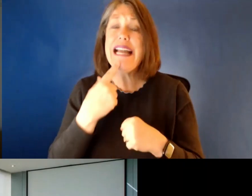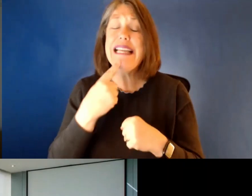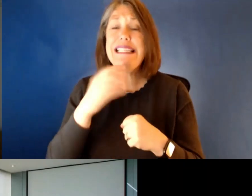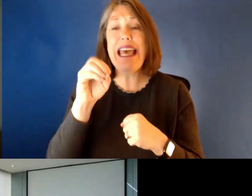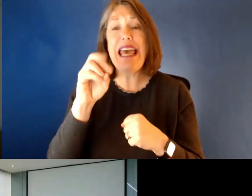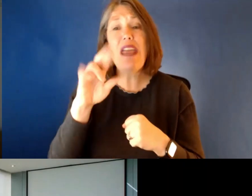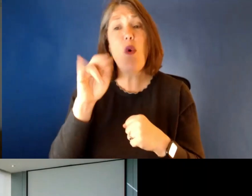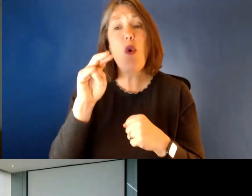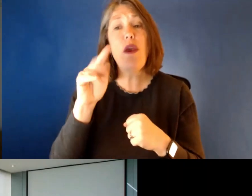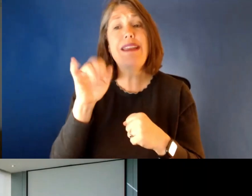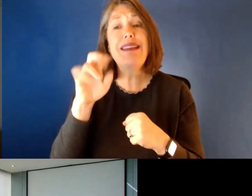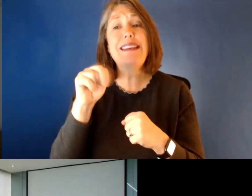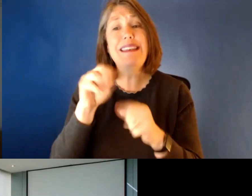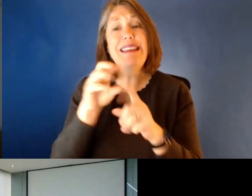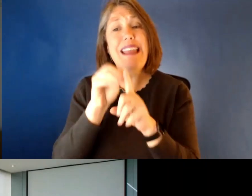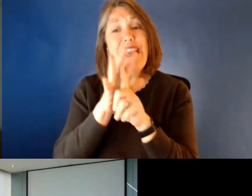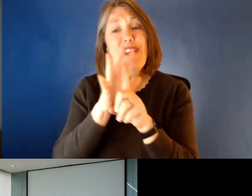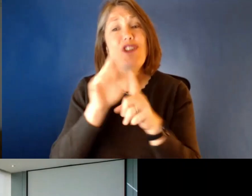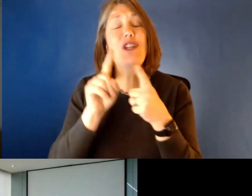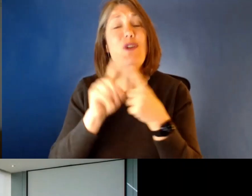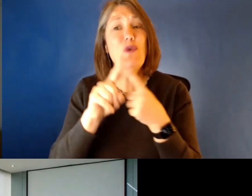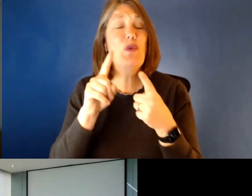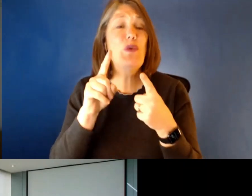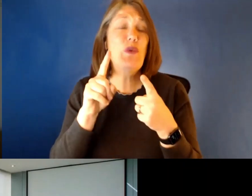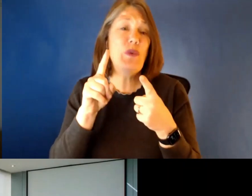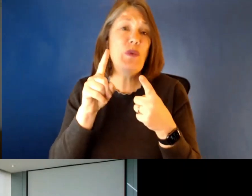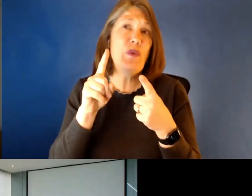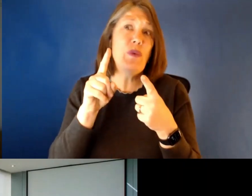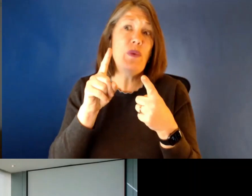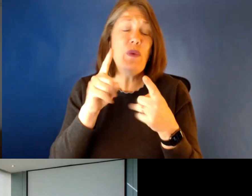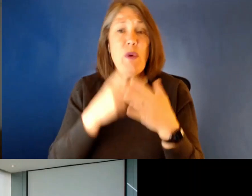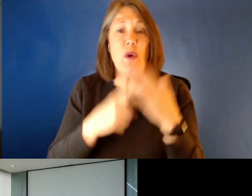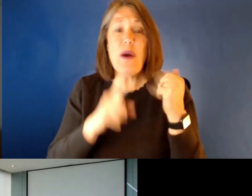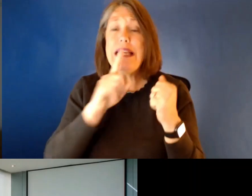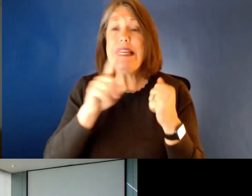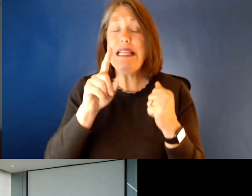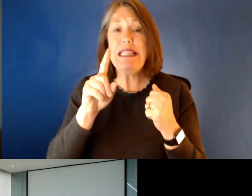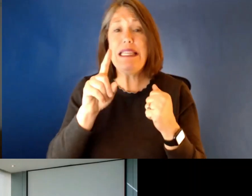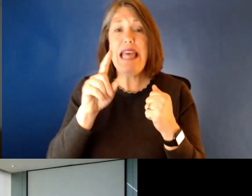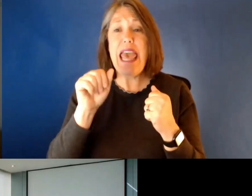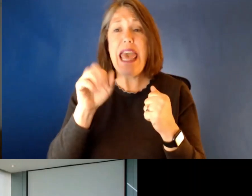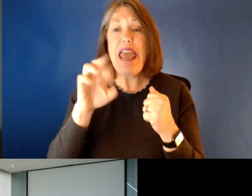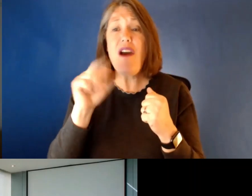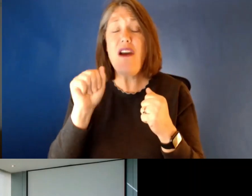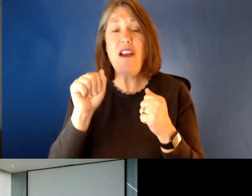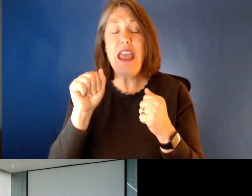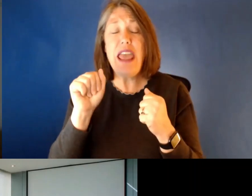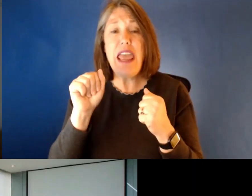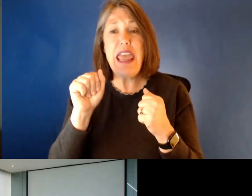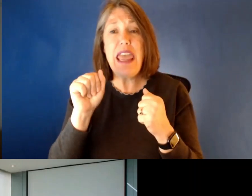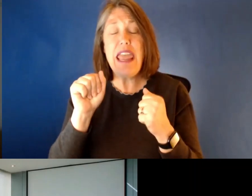06:07:09 to what is the AERA interactive presentation gallery,